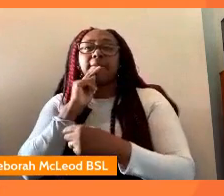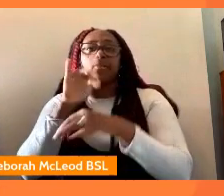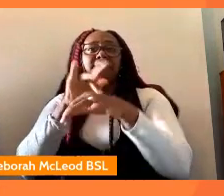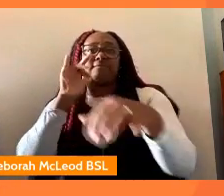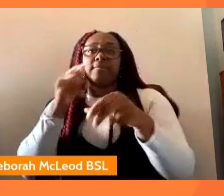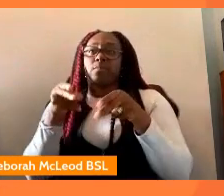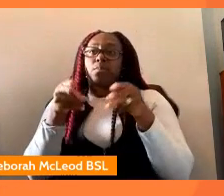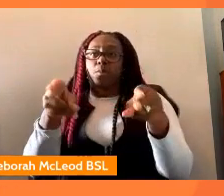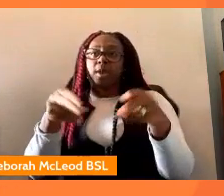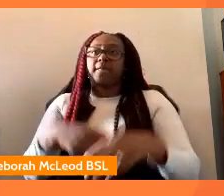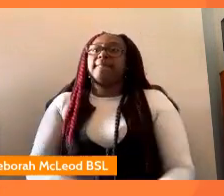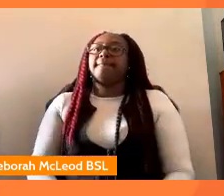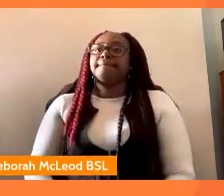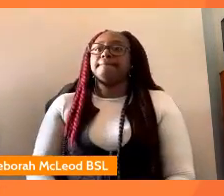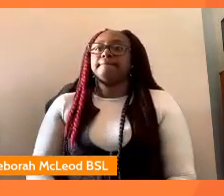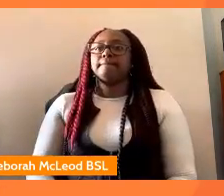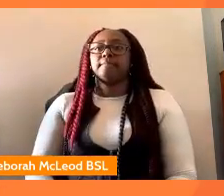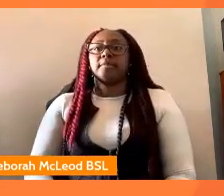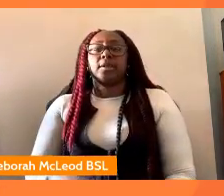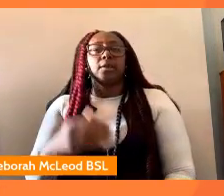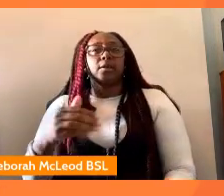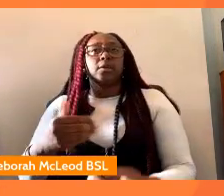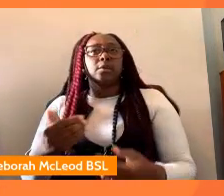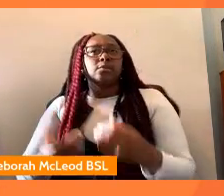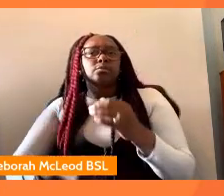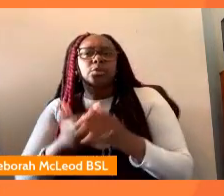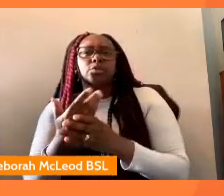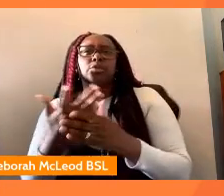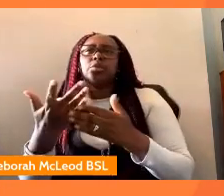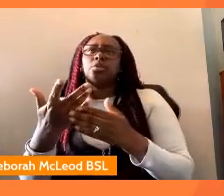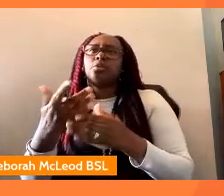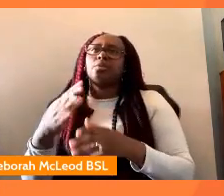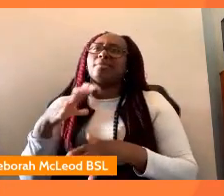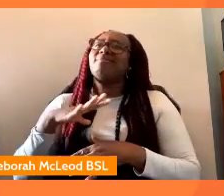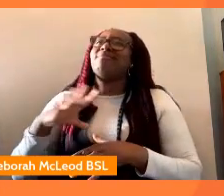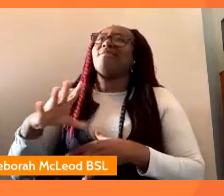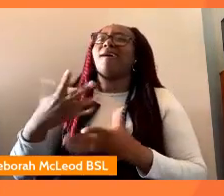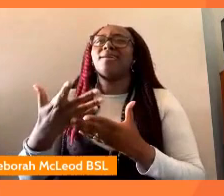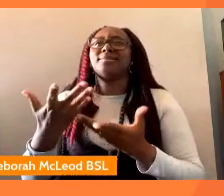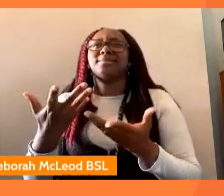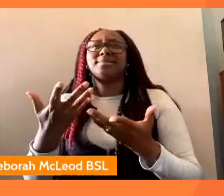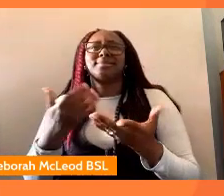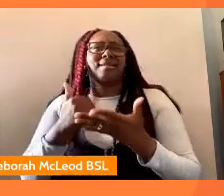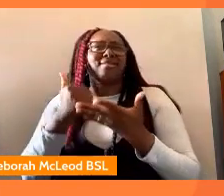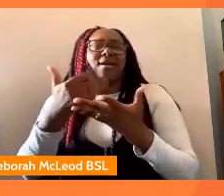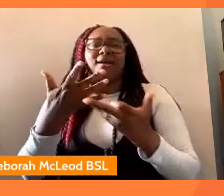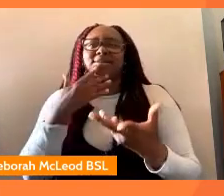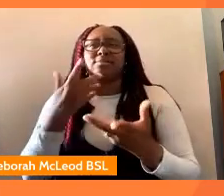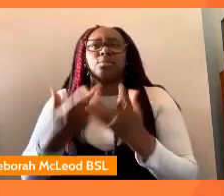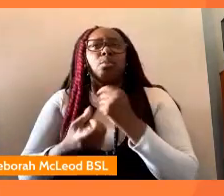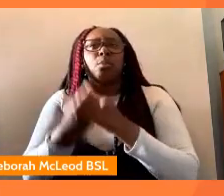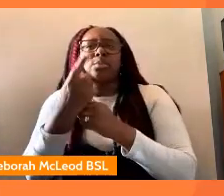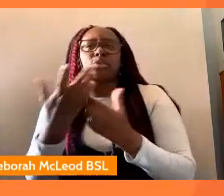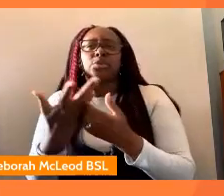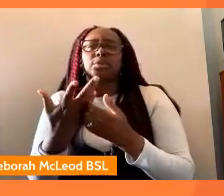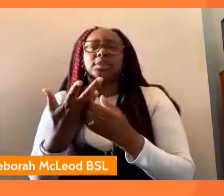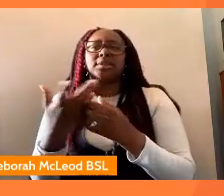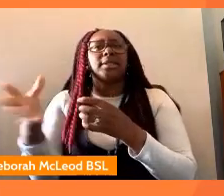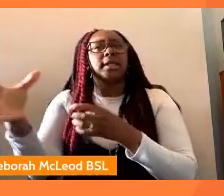So while every new advance in technology provides opportunities for the cultural sector to connect with people, but with each development, the